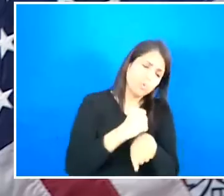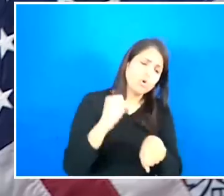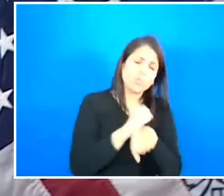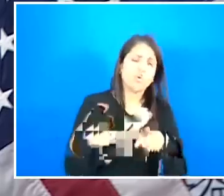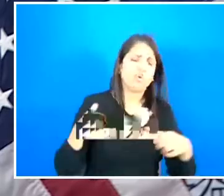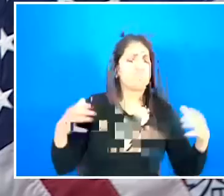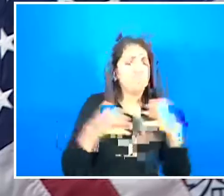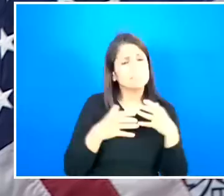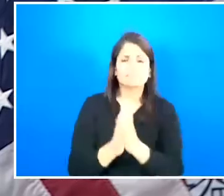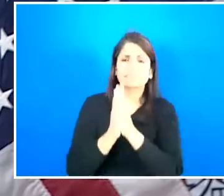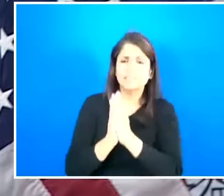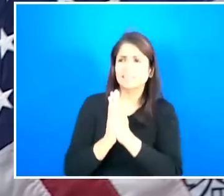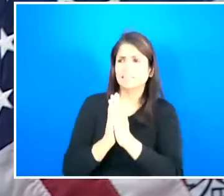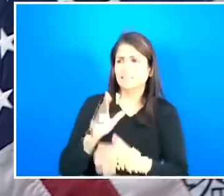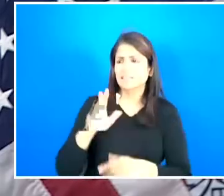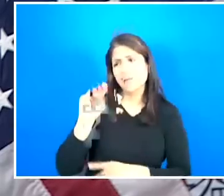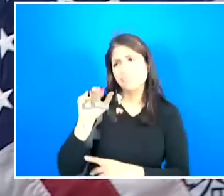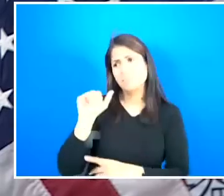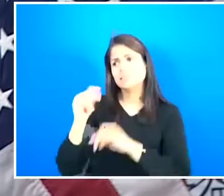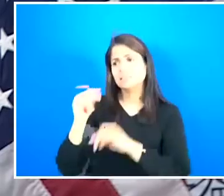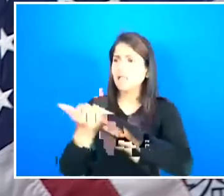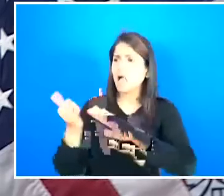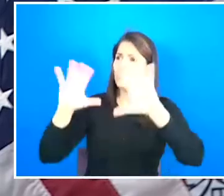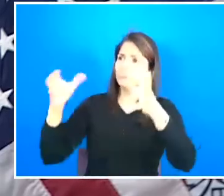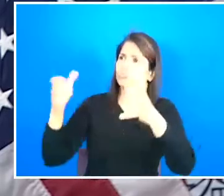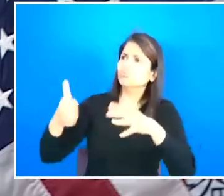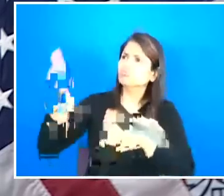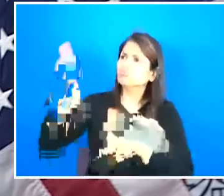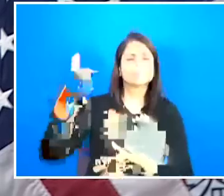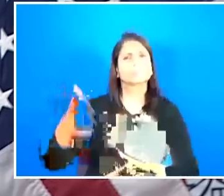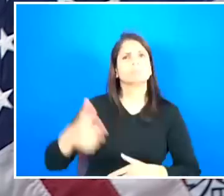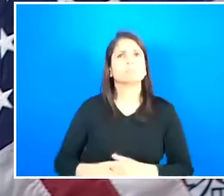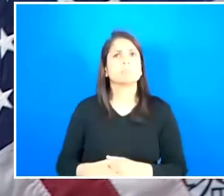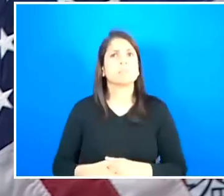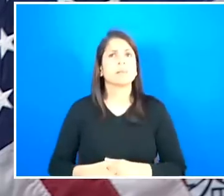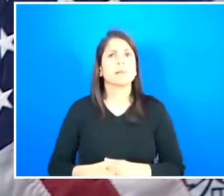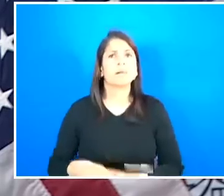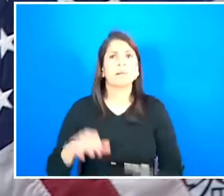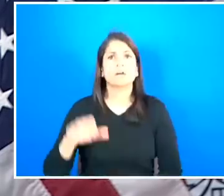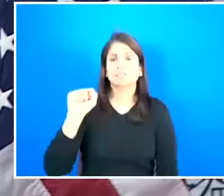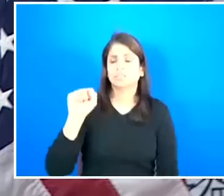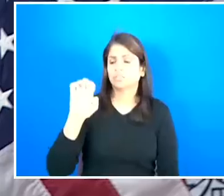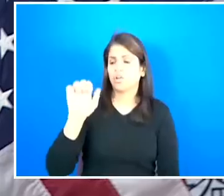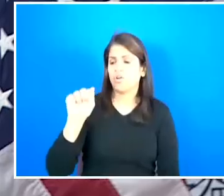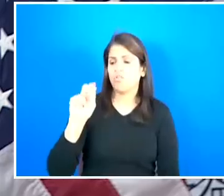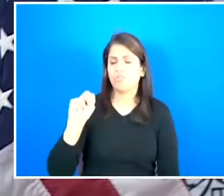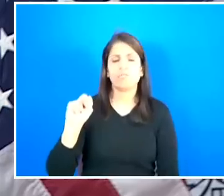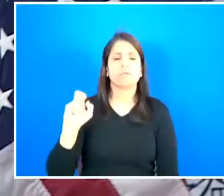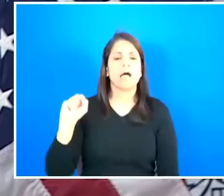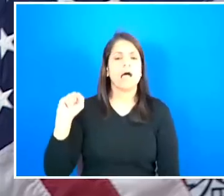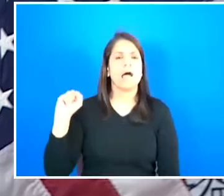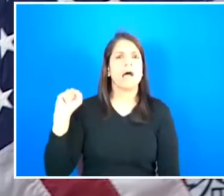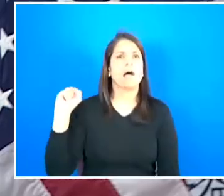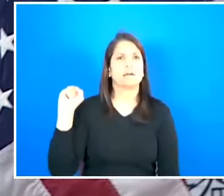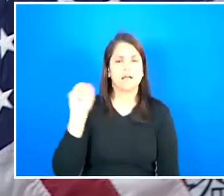SHAUN FROM THE LADY NEWS IS UP NEXT. THANK YOU, MR. MAYRO. I THGAER THAT HOMELESSNESS ON